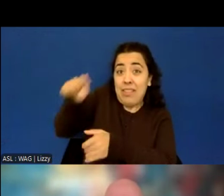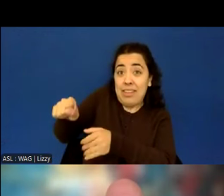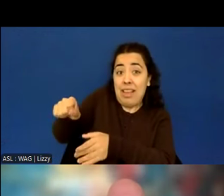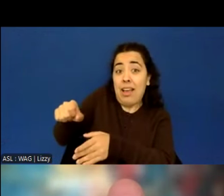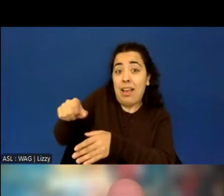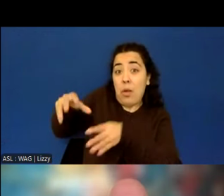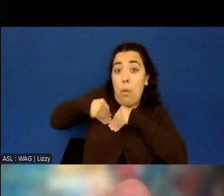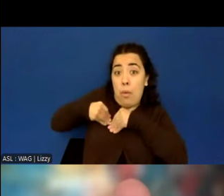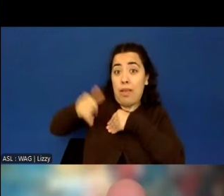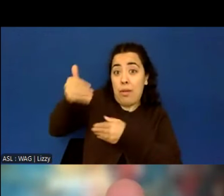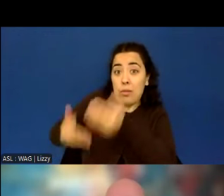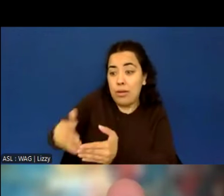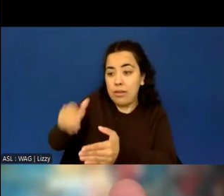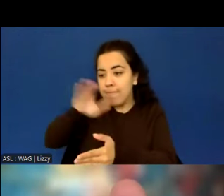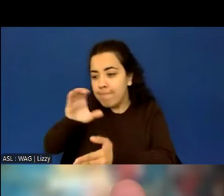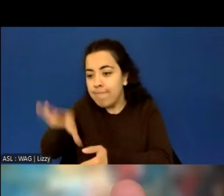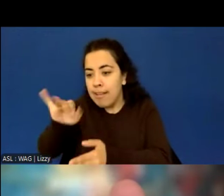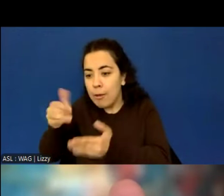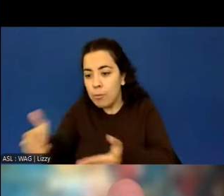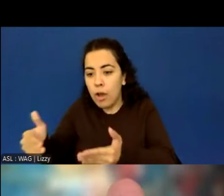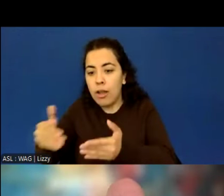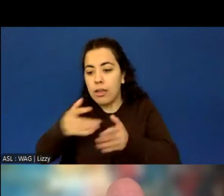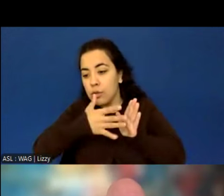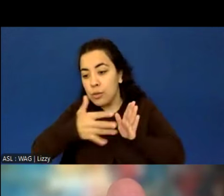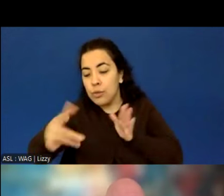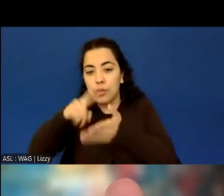to find the product and get it all the way through checkout and they own all the elements